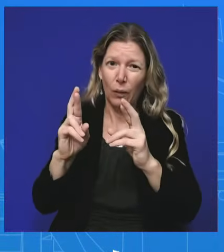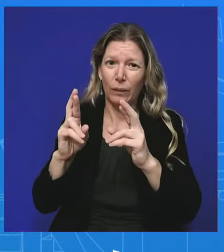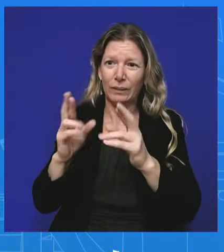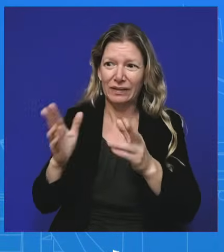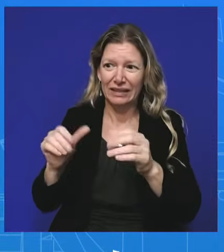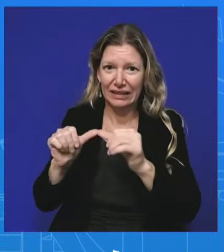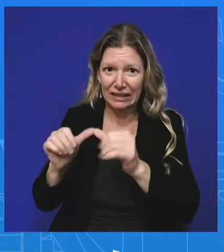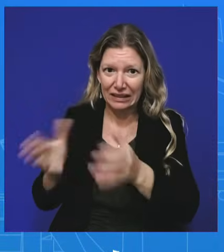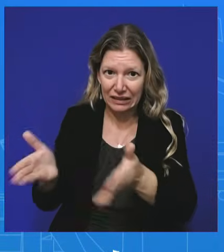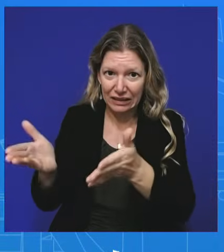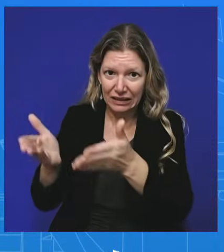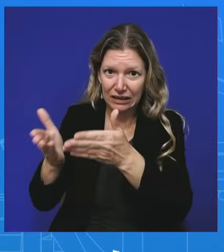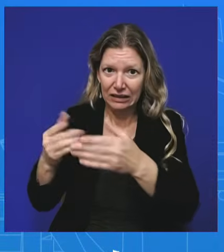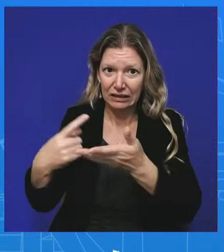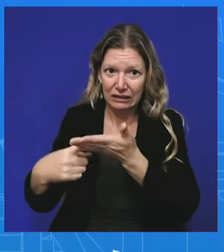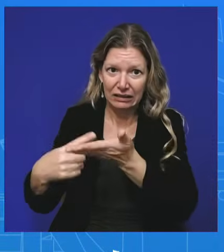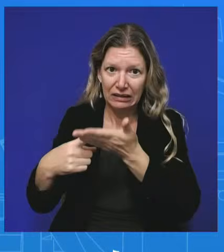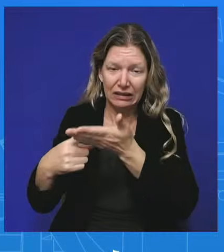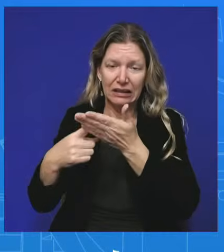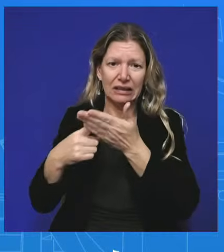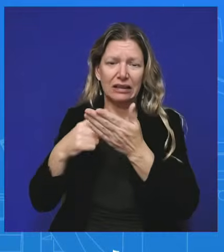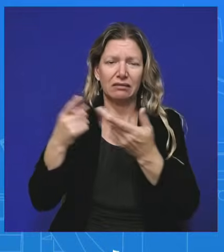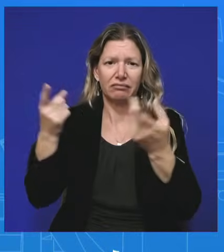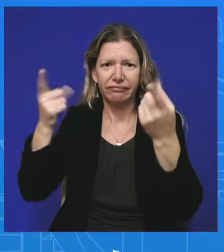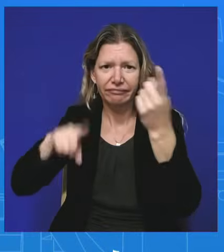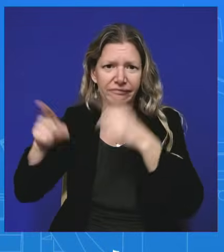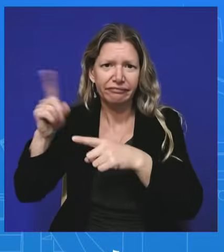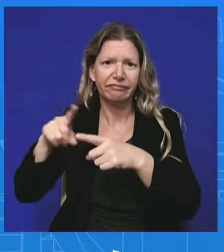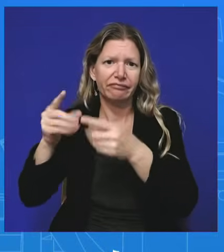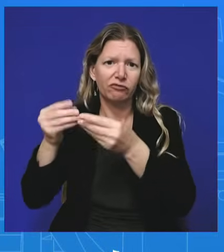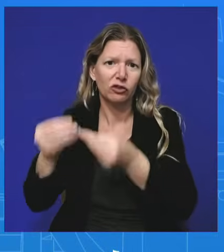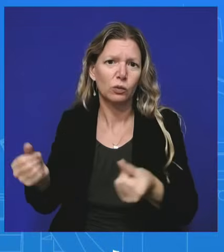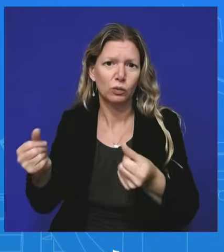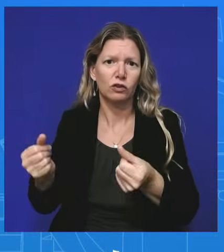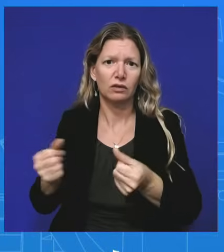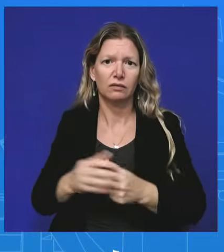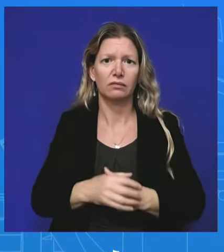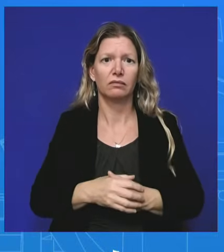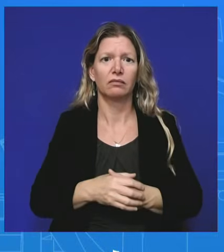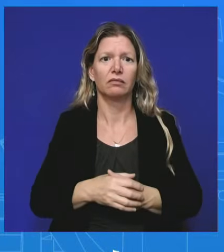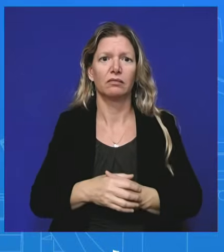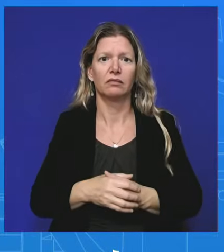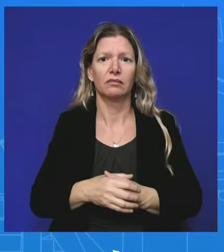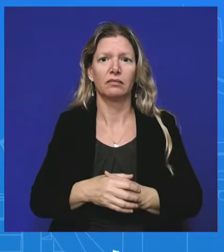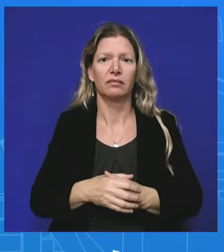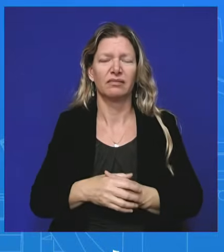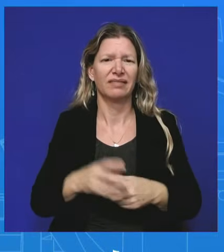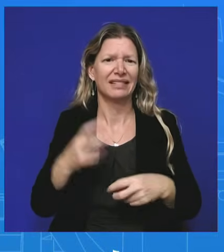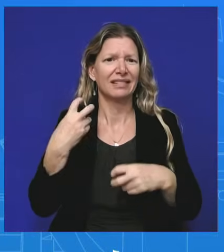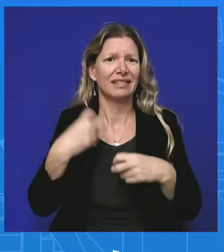But I don't think -- it's difficult to see how this grim news today